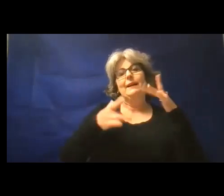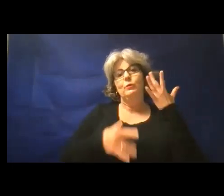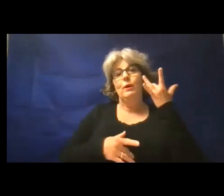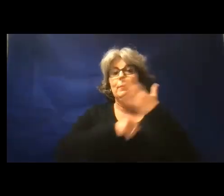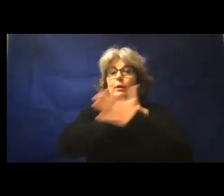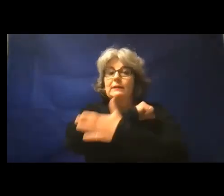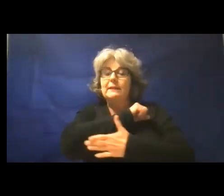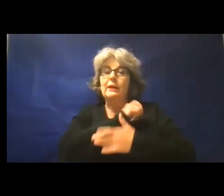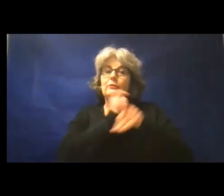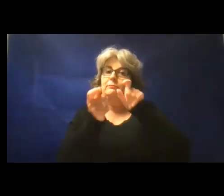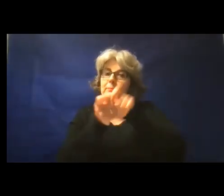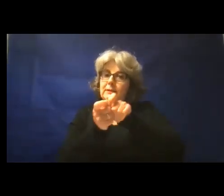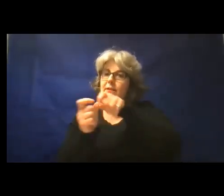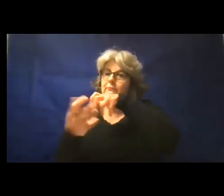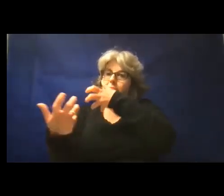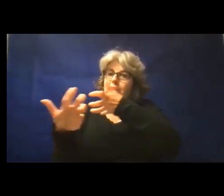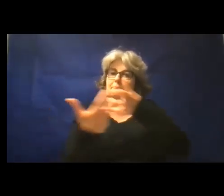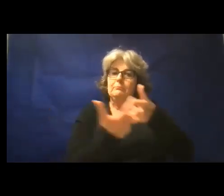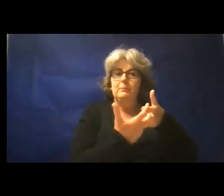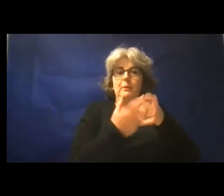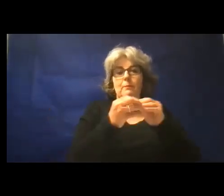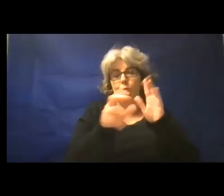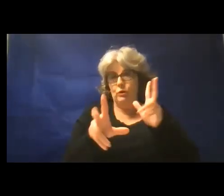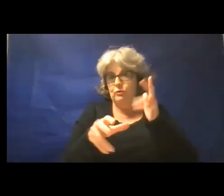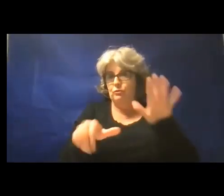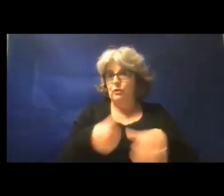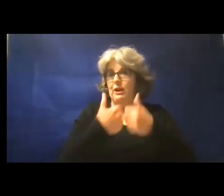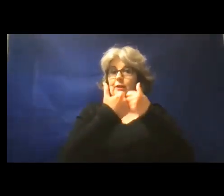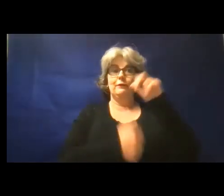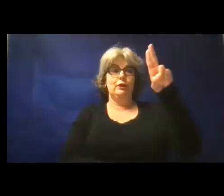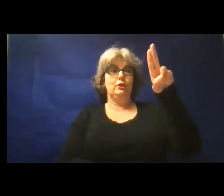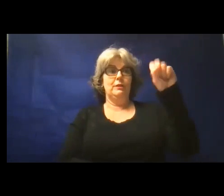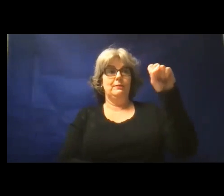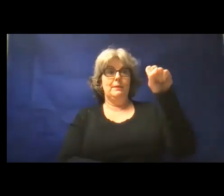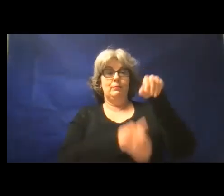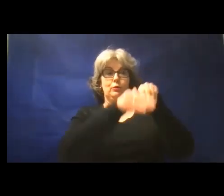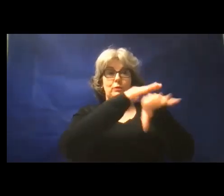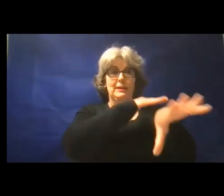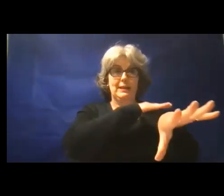conditions we believe may make it more difficult for u.s citizens to enter or exit a destination